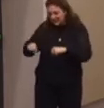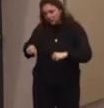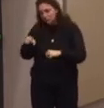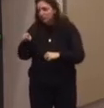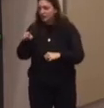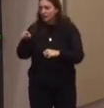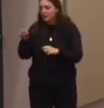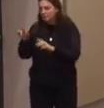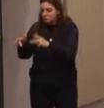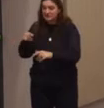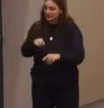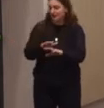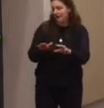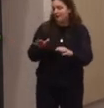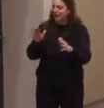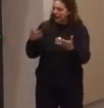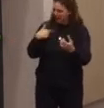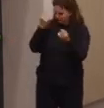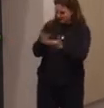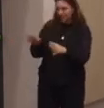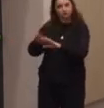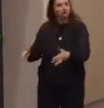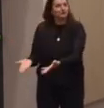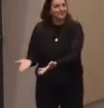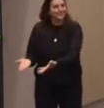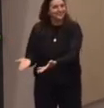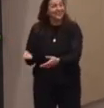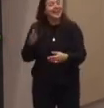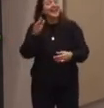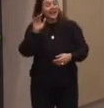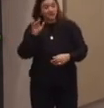not produced in child friendly formats. Where they are in child friendly formats,